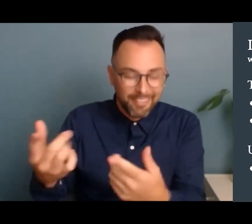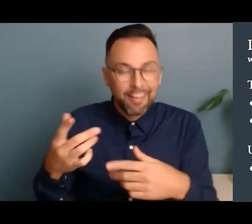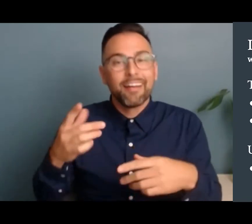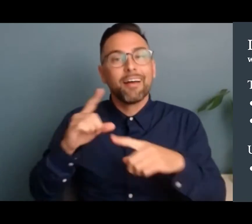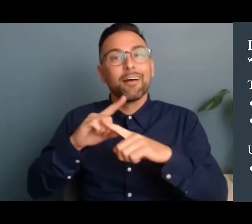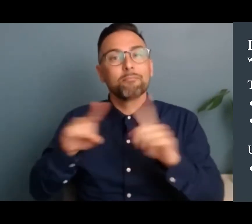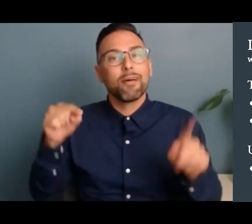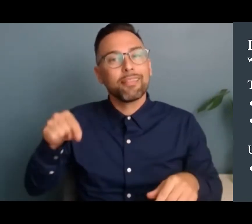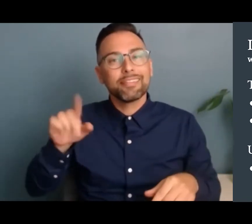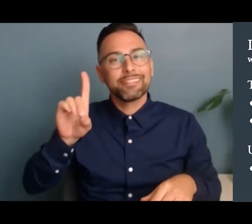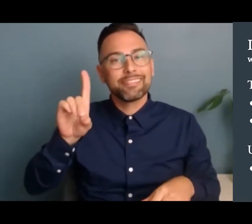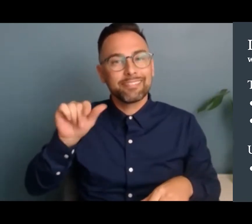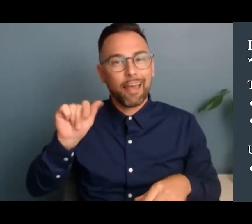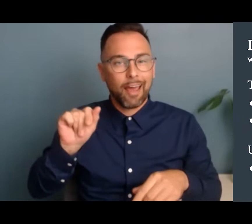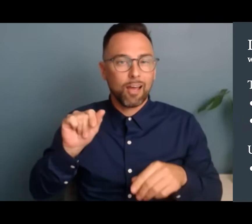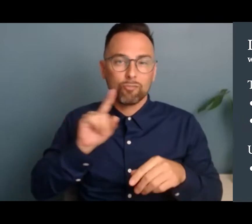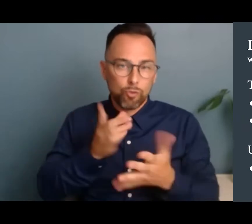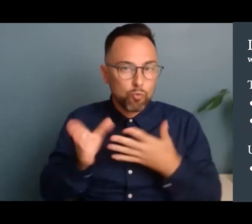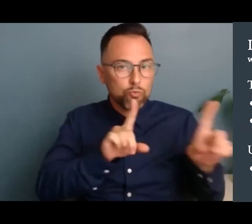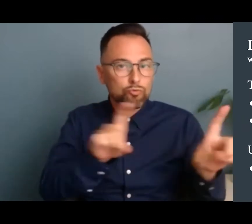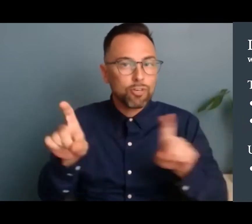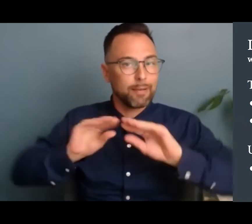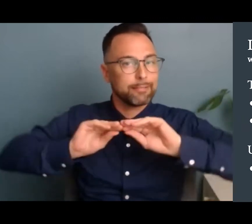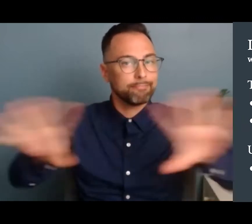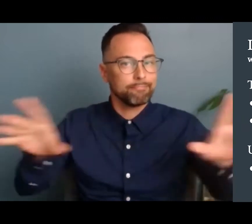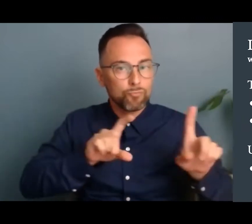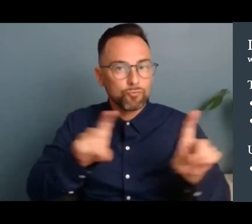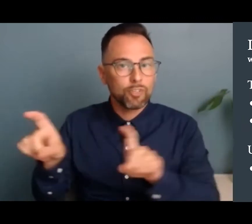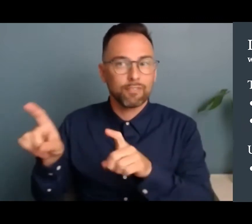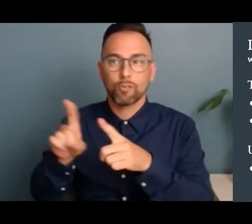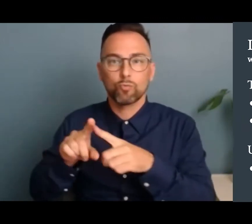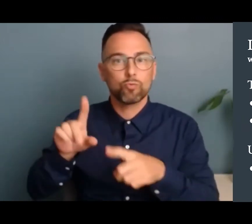with COVID for several years. But this data report was sent out